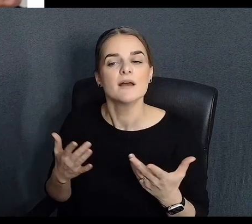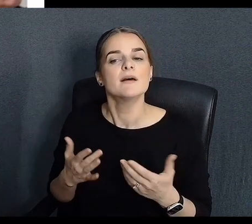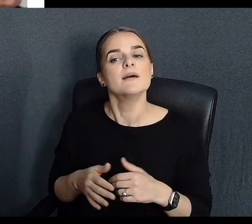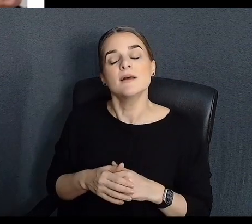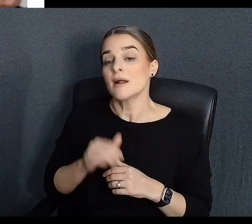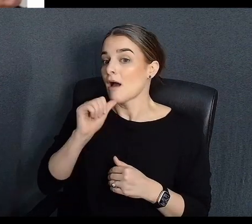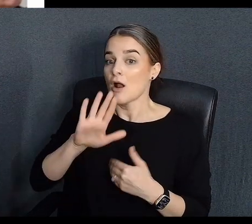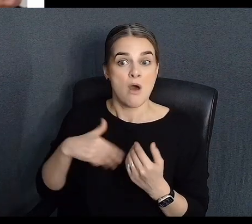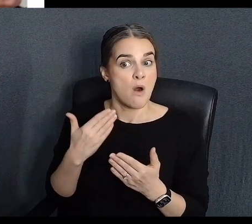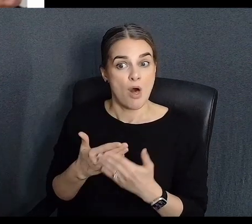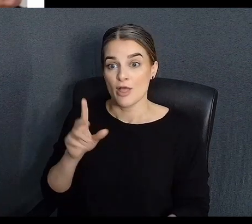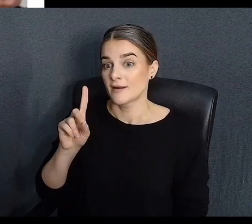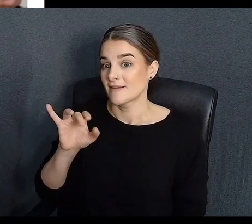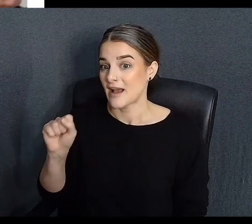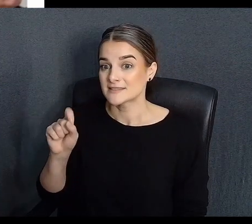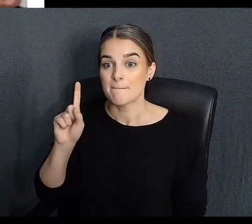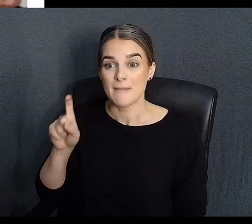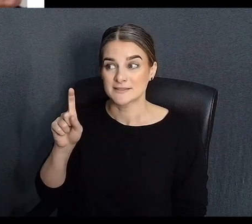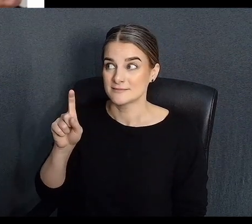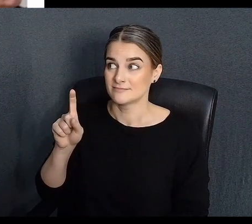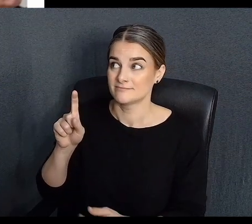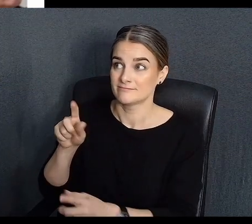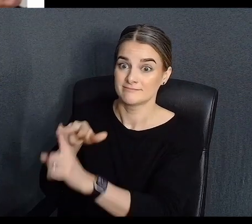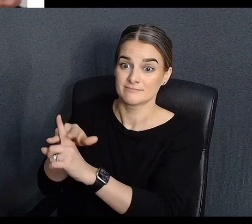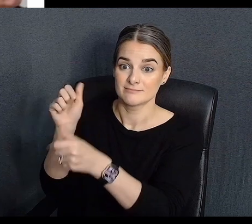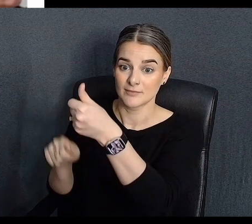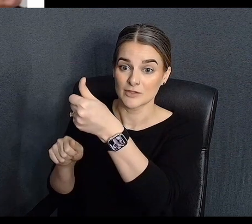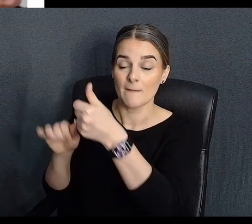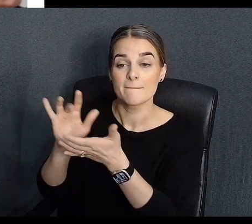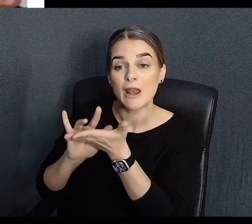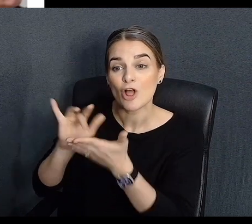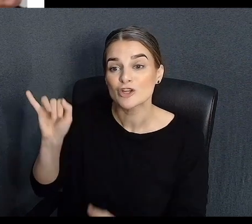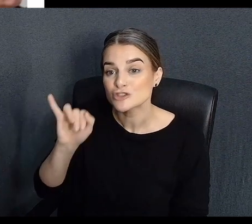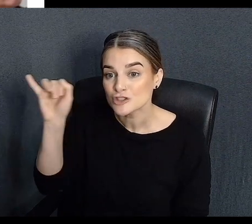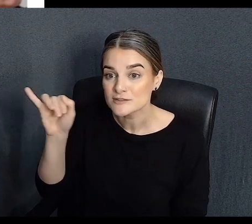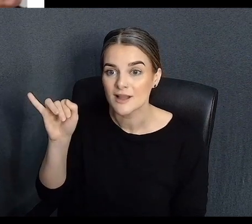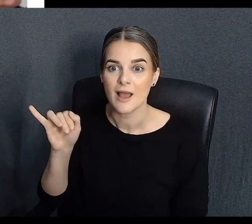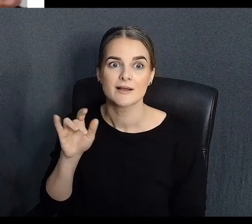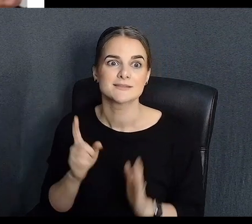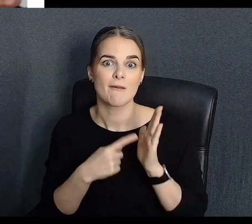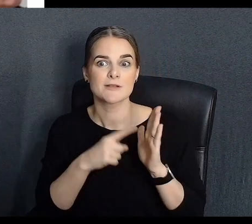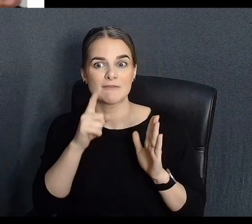does need to go through medical insurance. Sometimes, maybe, we want to be creative and look at other options, whether that's because we know